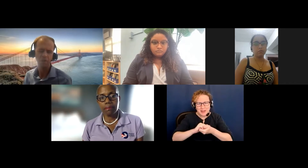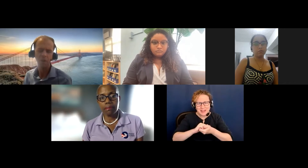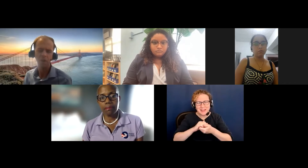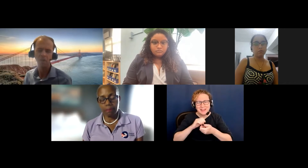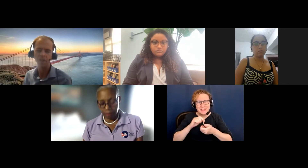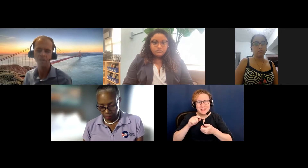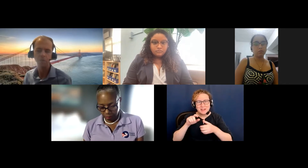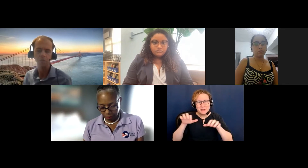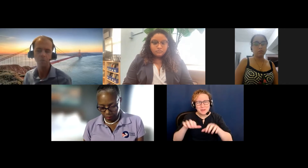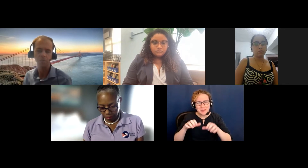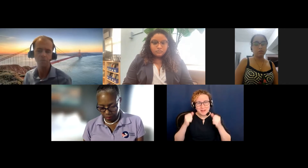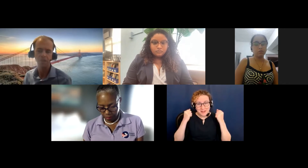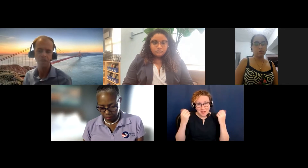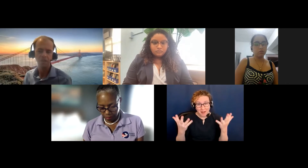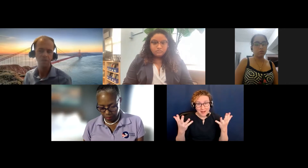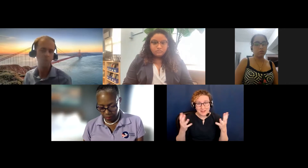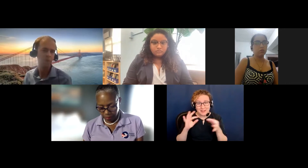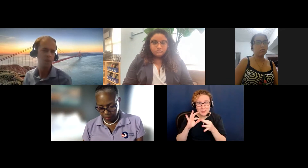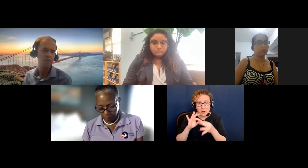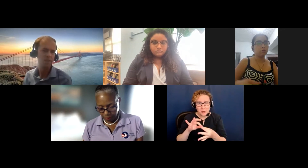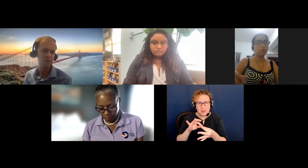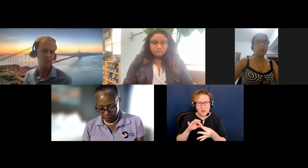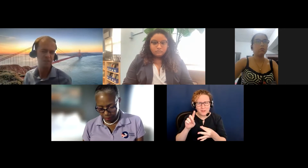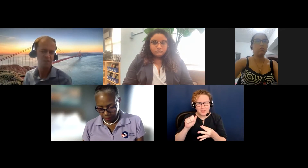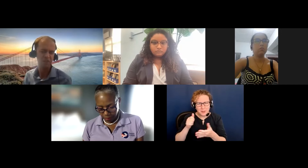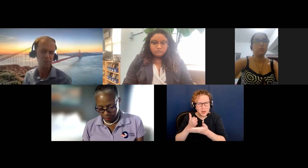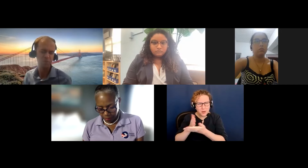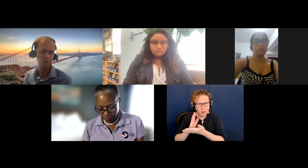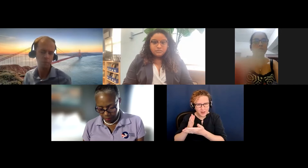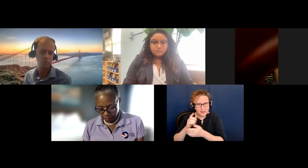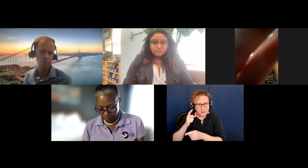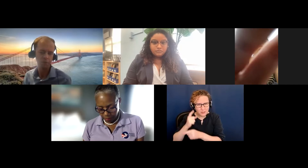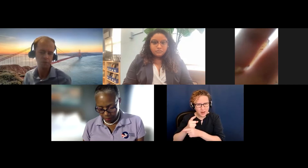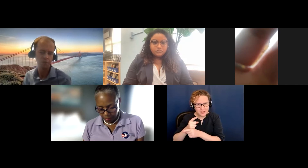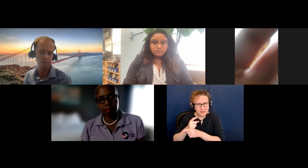quite a lot in terms of disability rights in the Dominican Republic. Is there anything